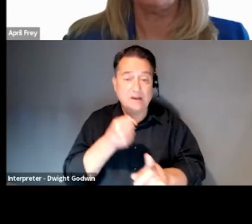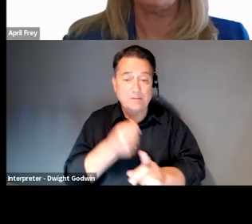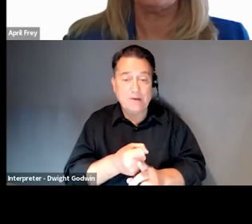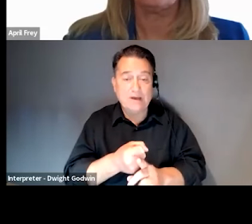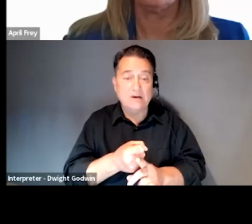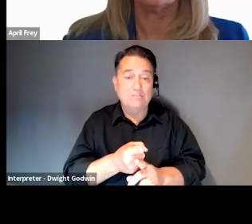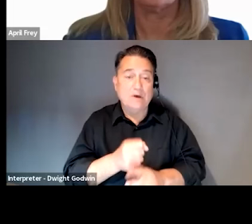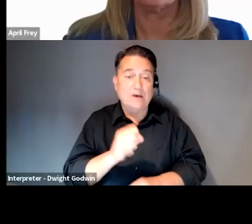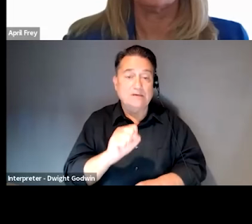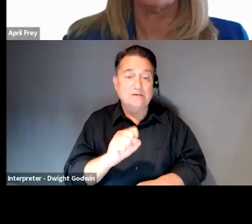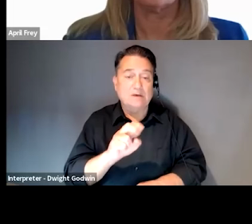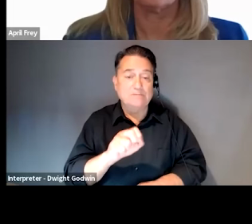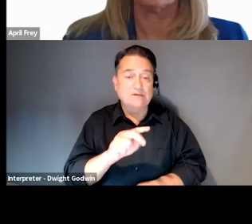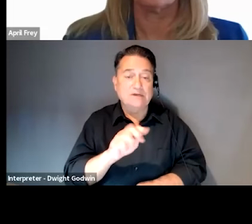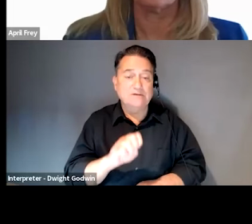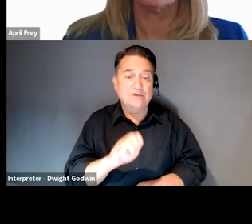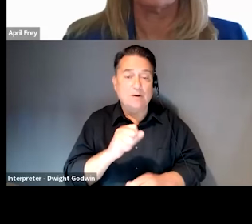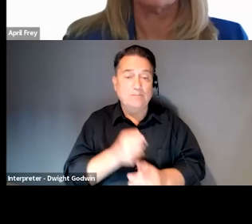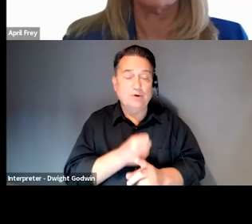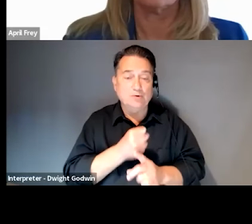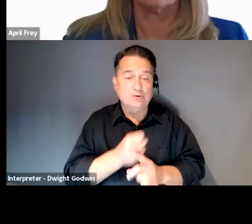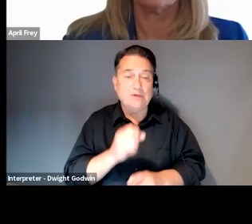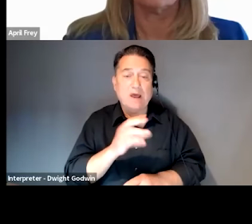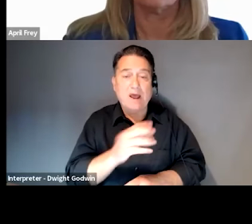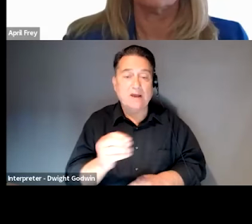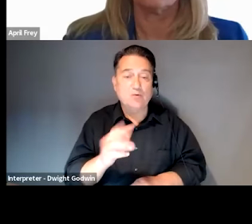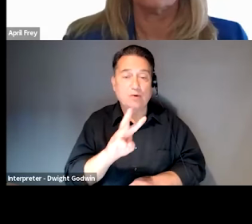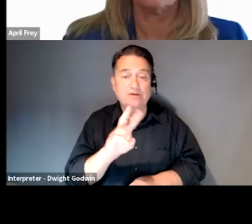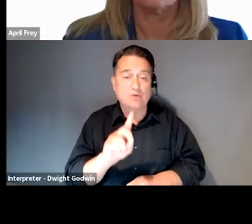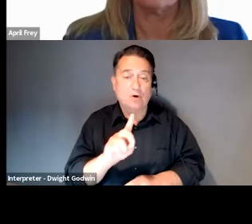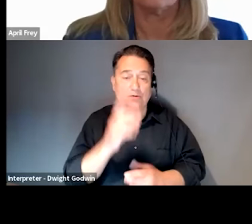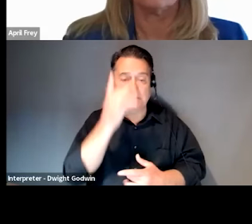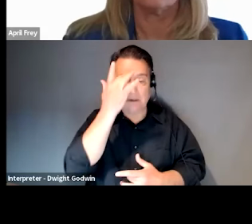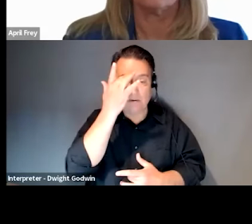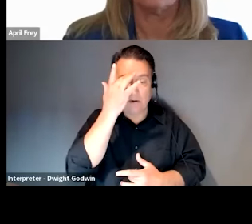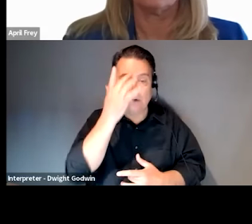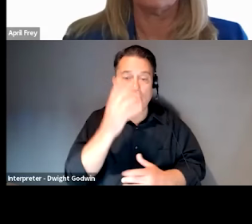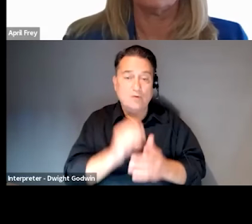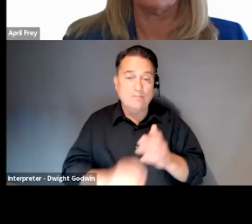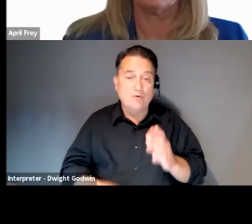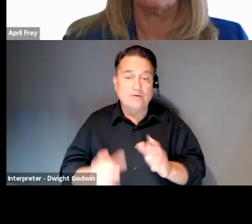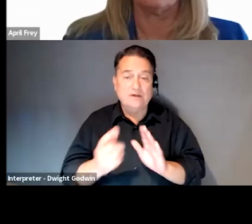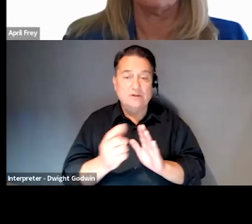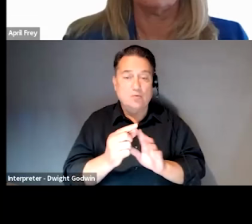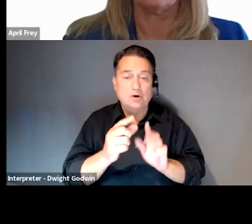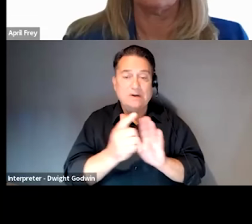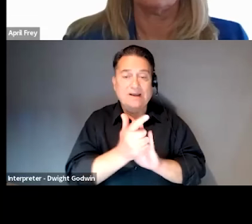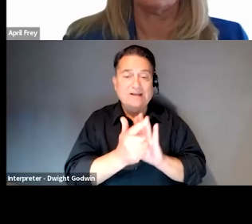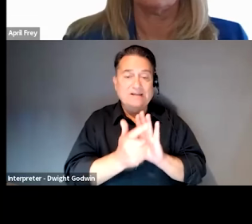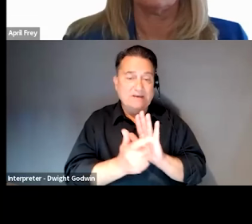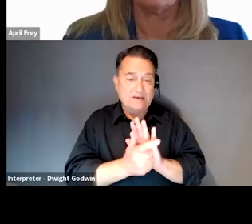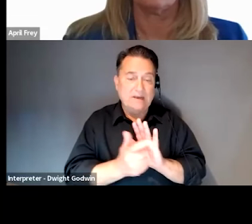or fetal alcohol spectrum disorder, specifically removing the term illegal in recognition of the effect alcohol